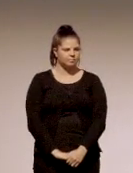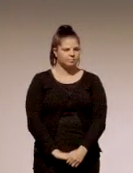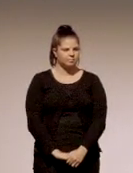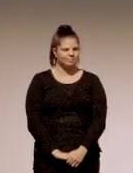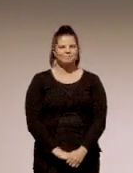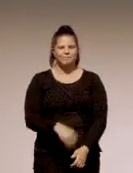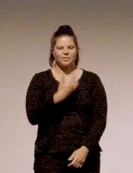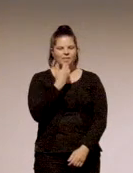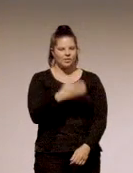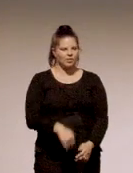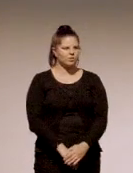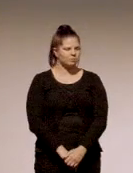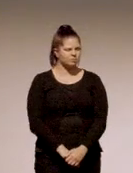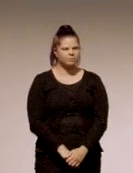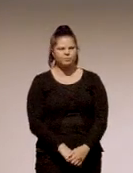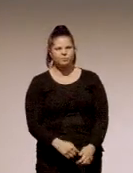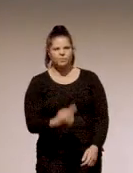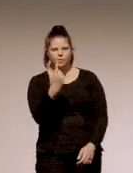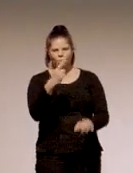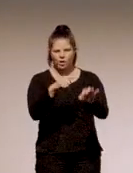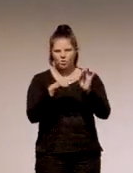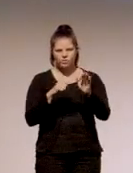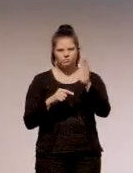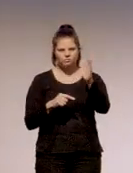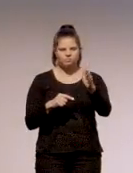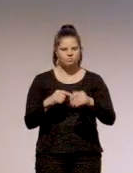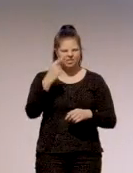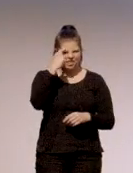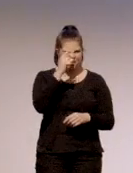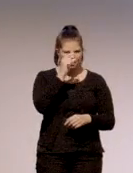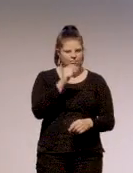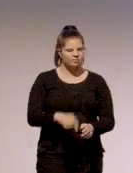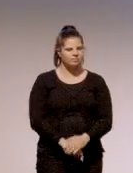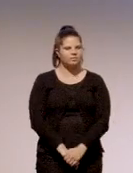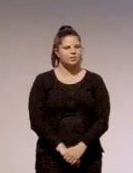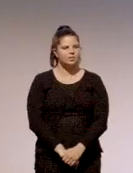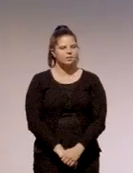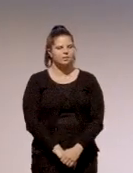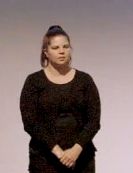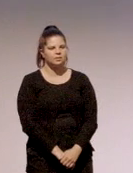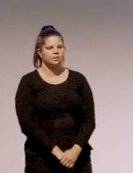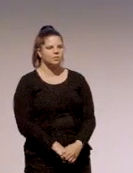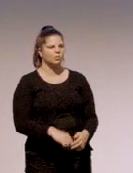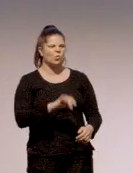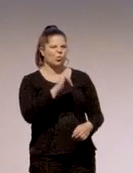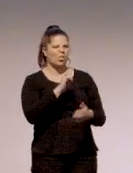Thank you, Nick. We'll take one question. I think we might be able to squeeze in one question, but then we might be able to catch Nick at afternoon tea.